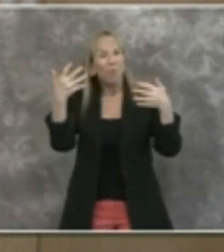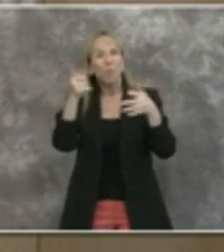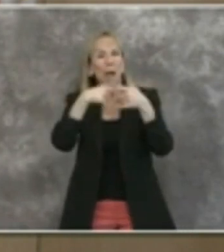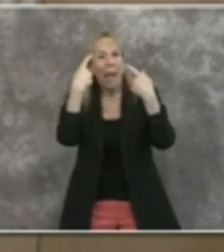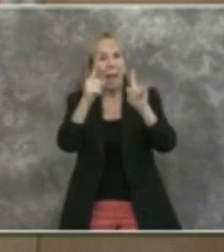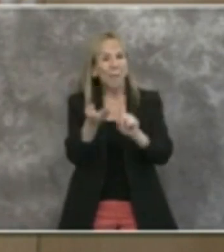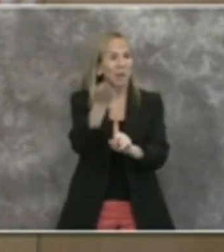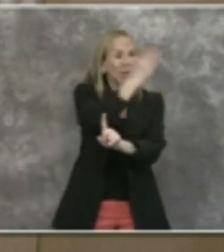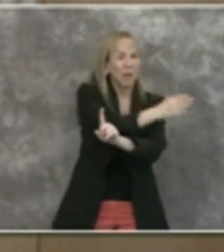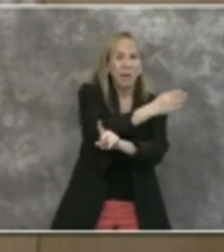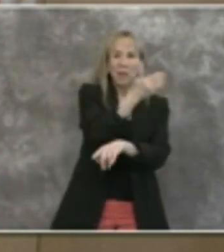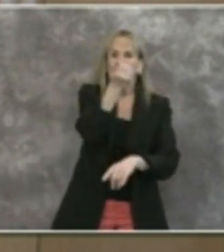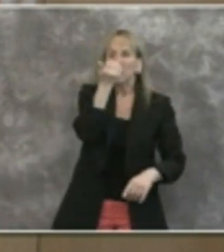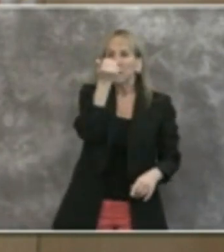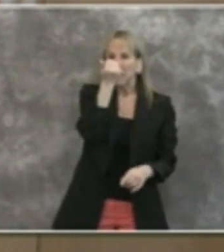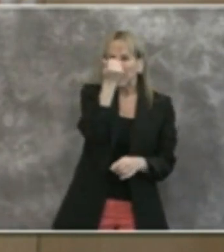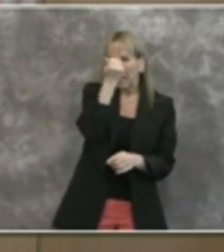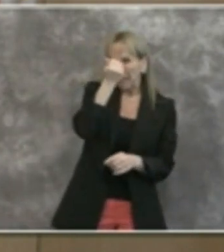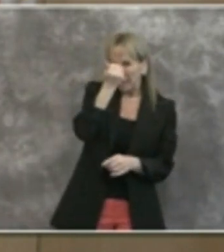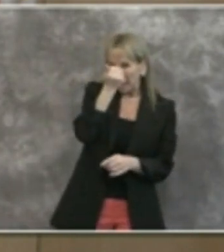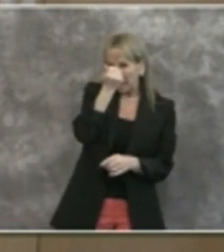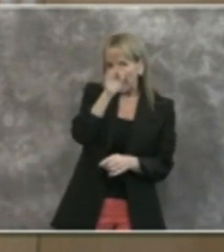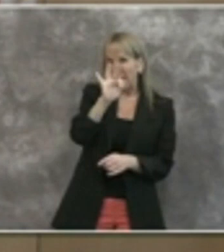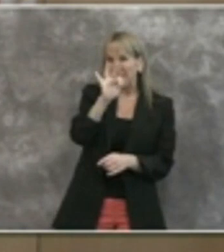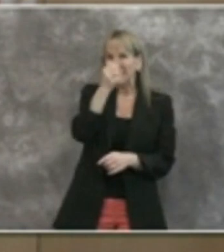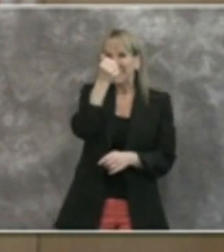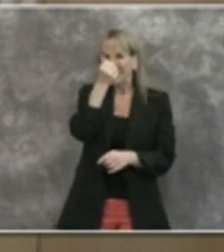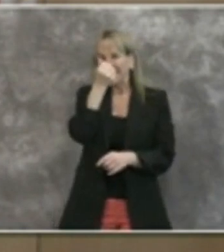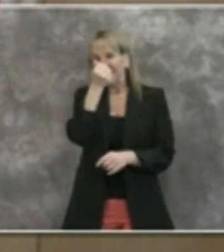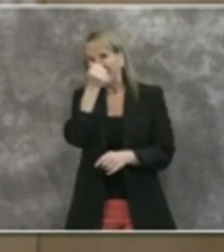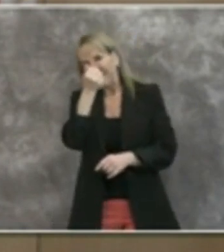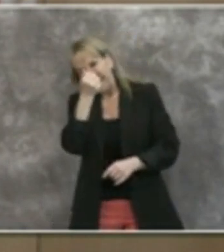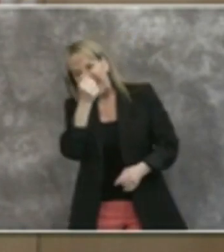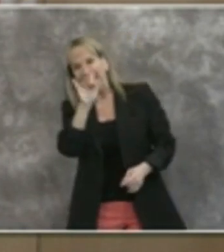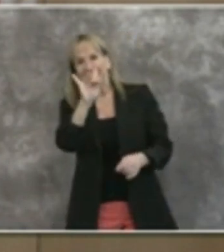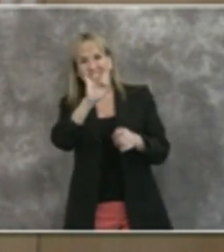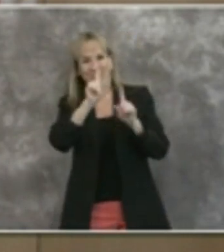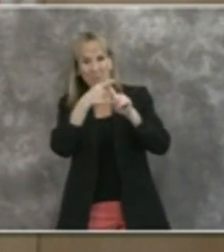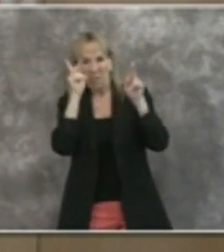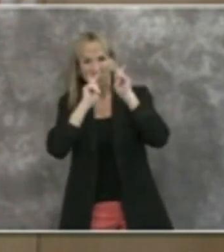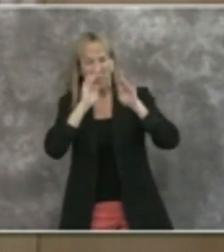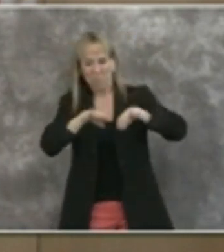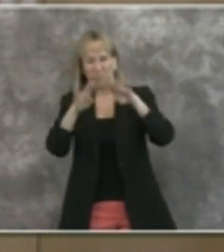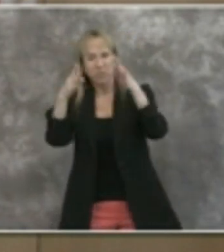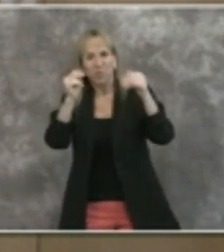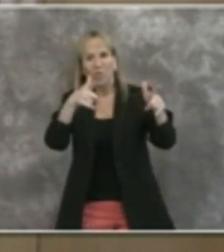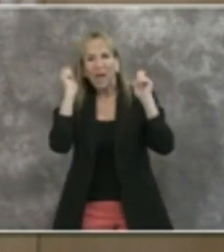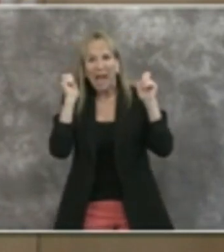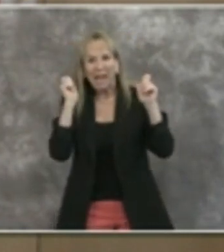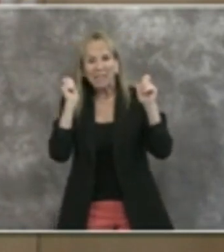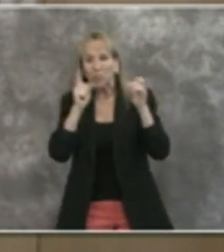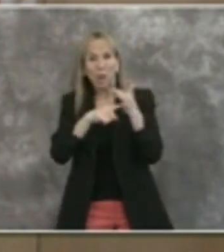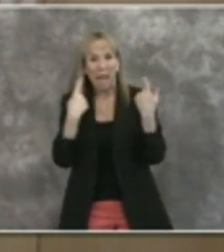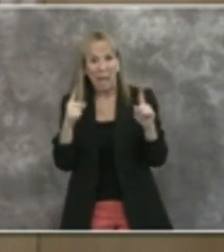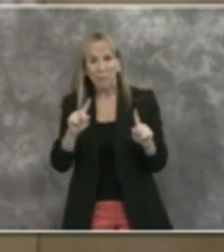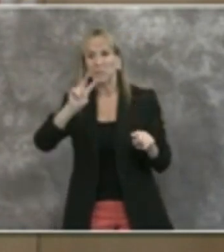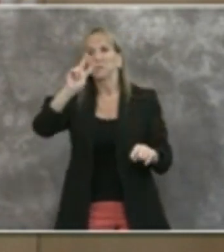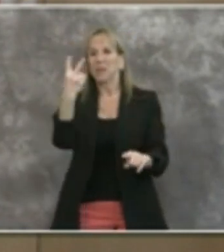BUT WE CANNOT DO THAT TOO QUICKLY. LAST WEEK SUPERVISOR FLETCHER SHARE WITH YOU WHAT HAPPENED IN 1819 WHEN AND SOME